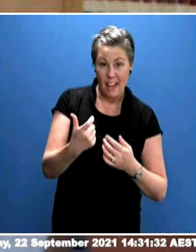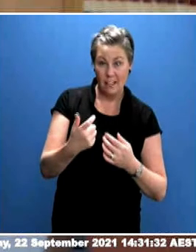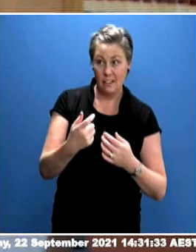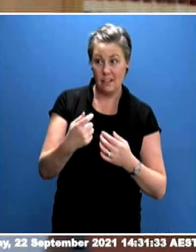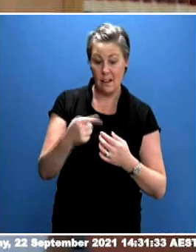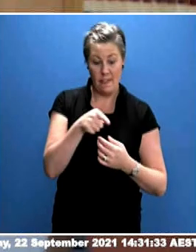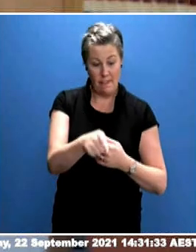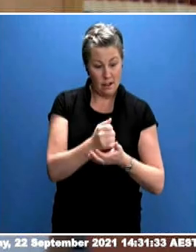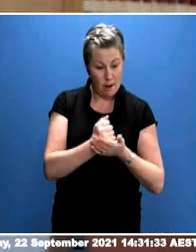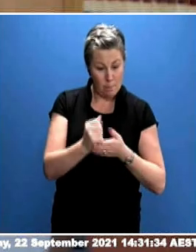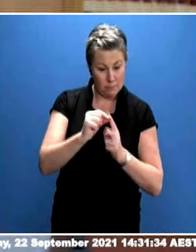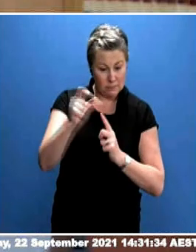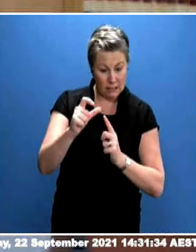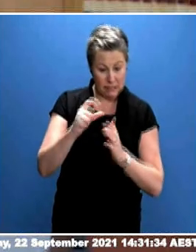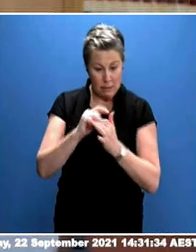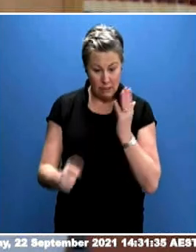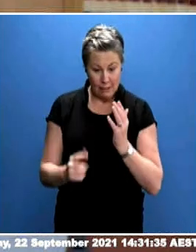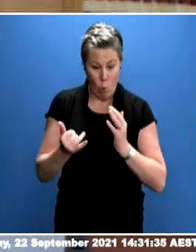In answer to the Chair's question you said it's